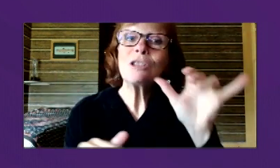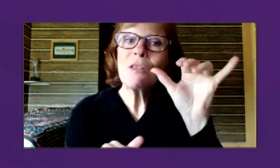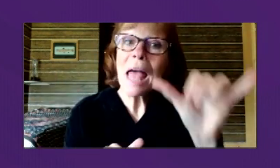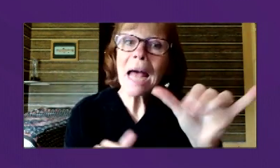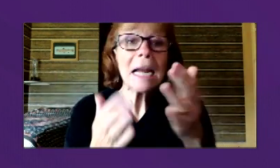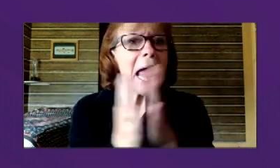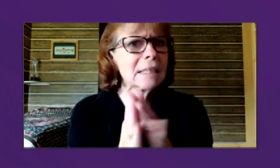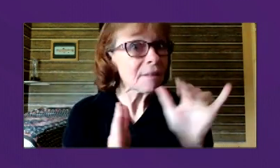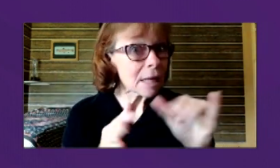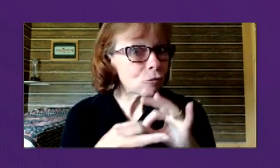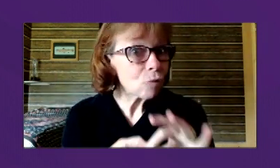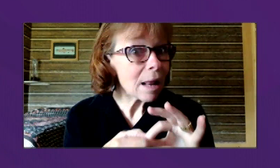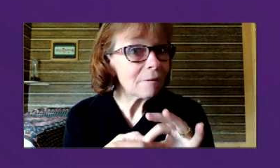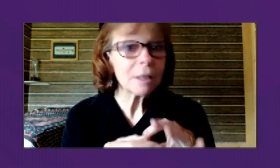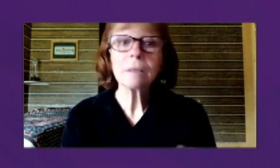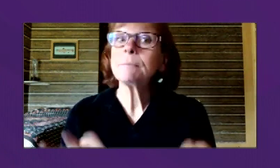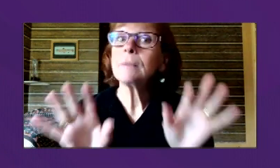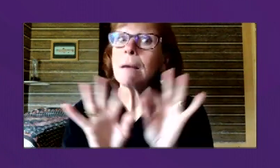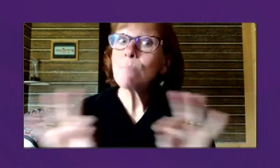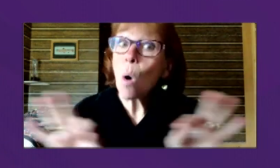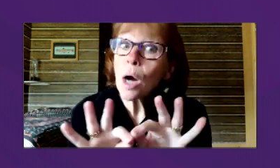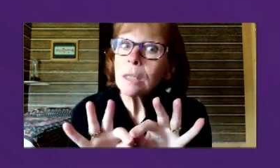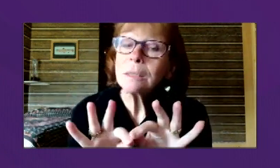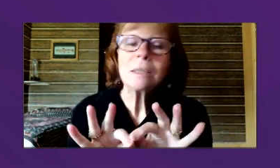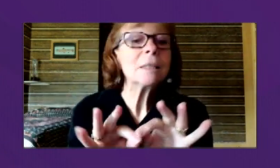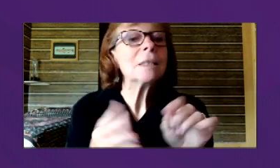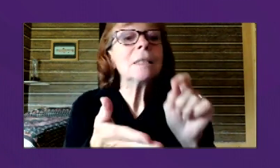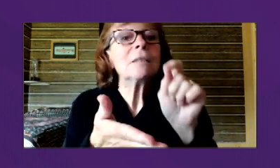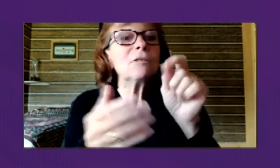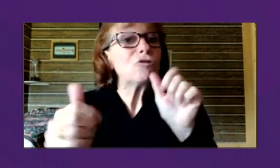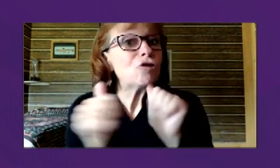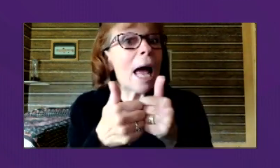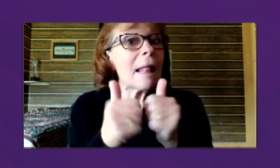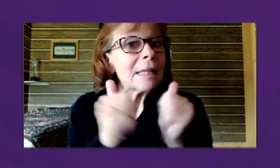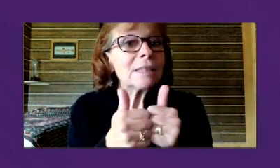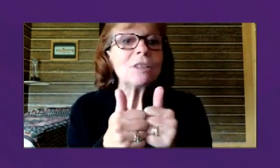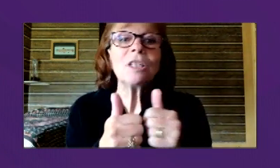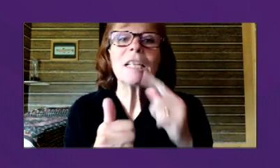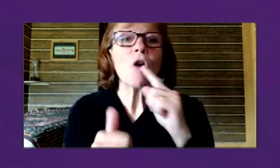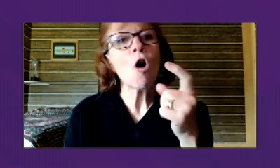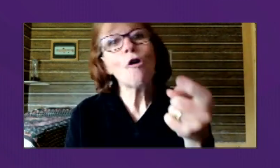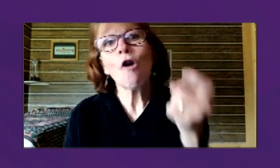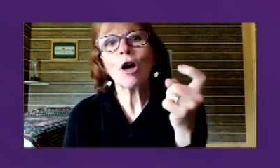important, challenging, written like a hook, and equity-focused, then you can begin to put your